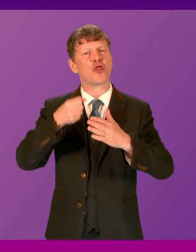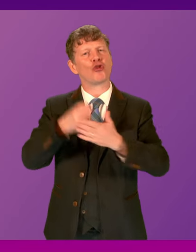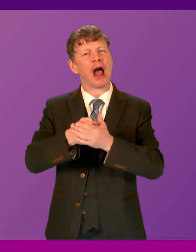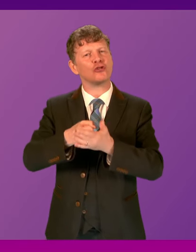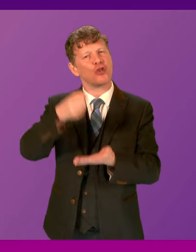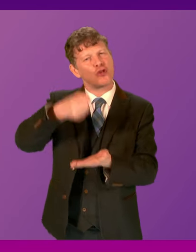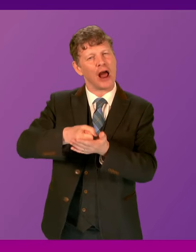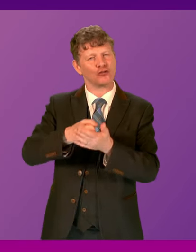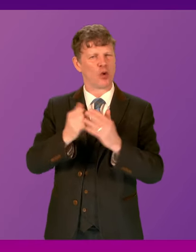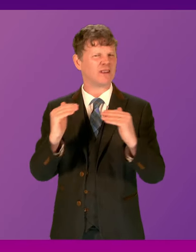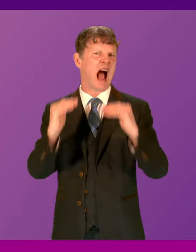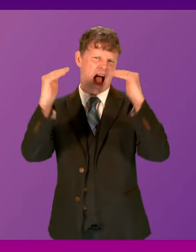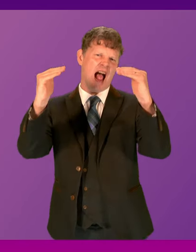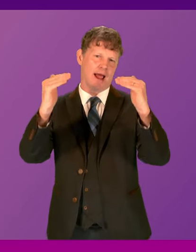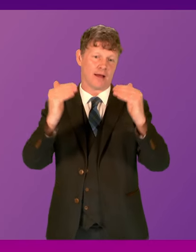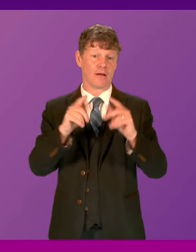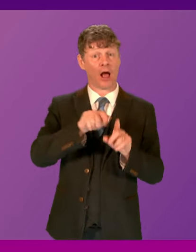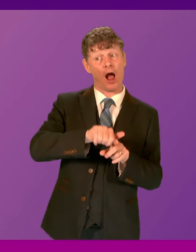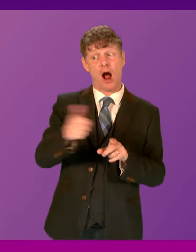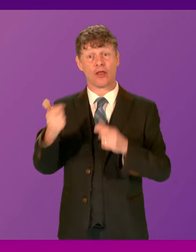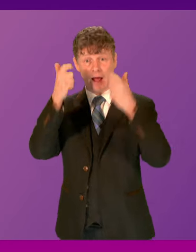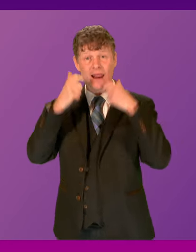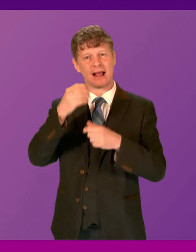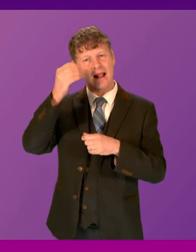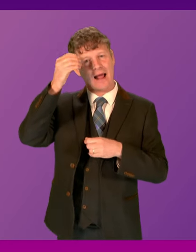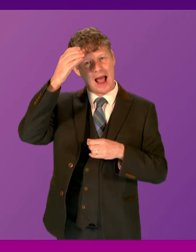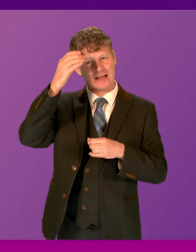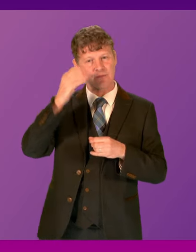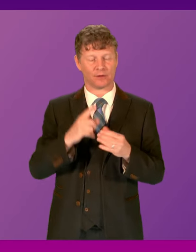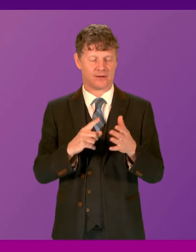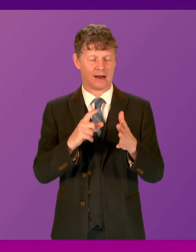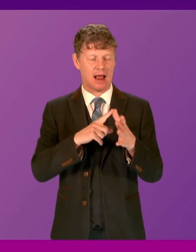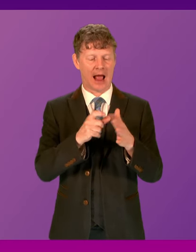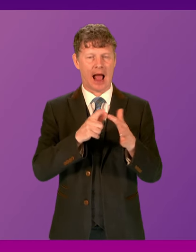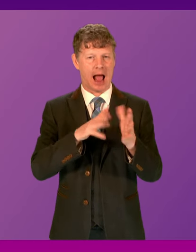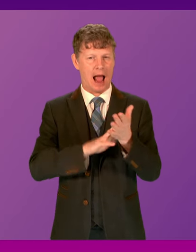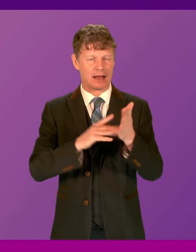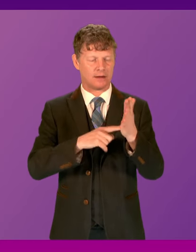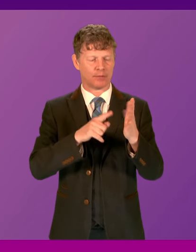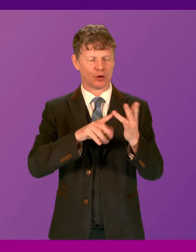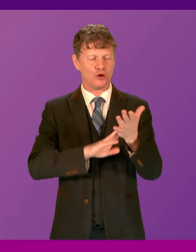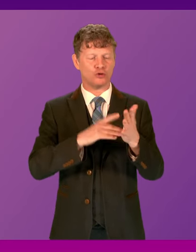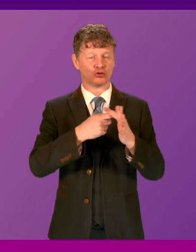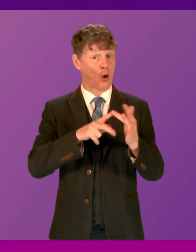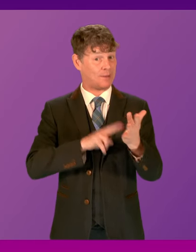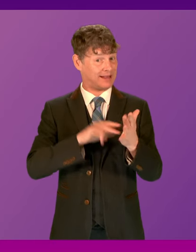let us look at what another legal expert said. Professor Adam Tomkins is known to Douglas